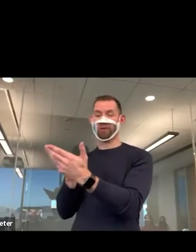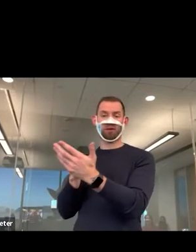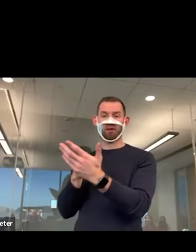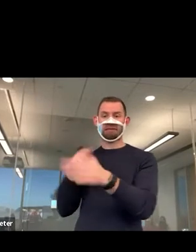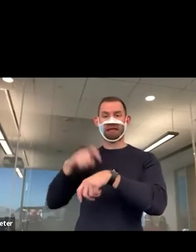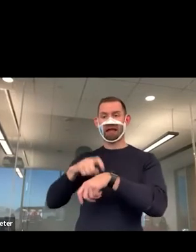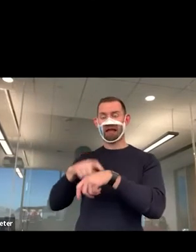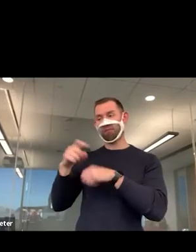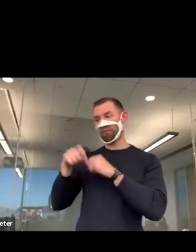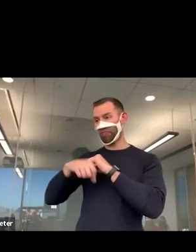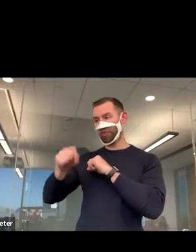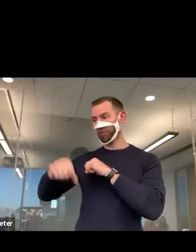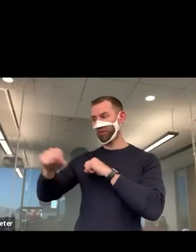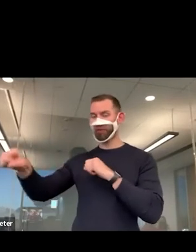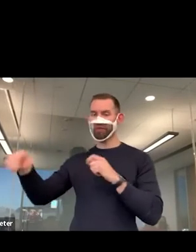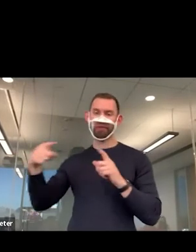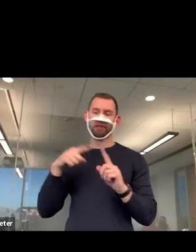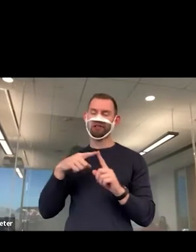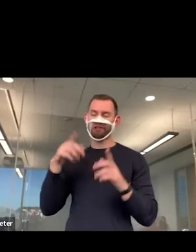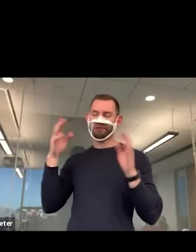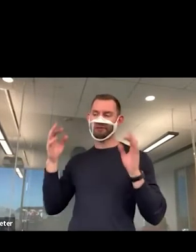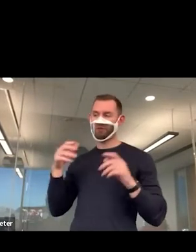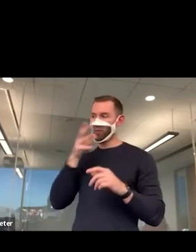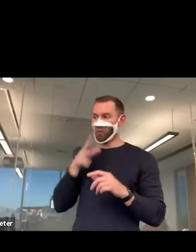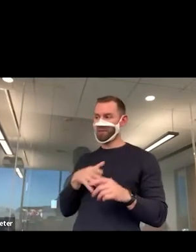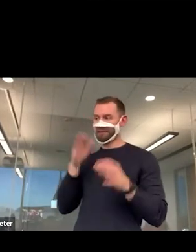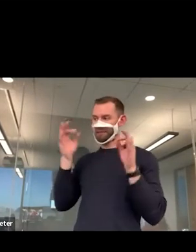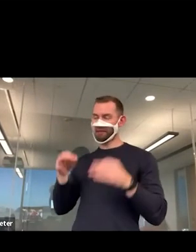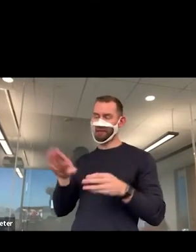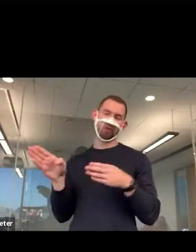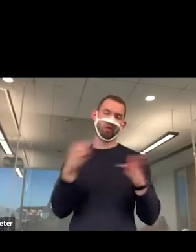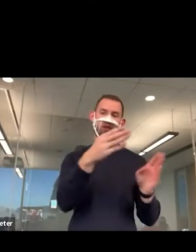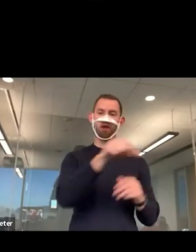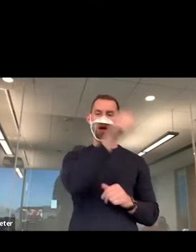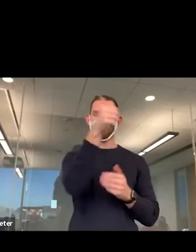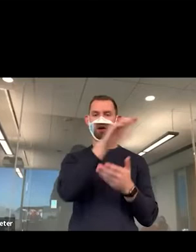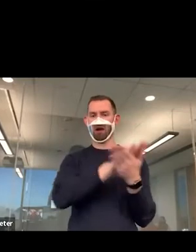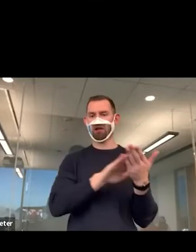she had gone off to college somewhere else and you know didn't really benefit by that but